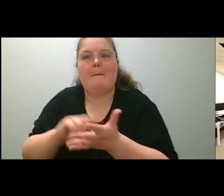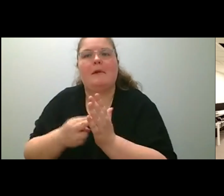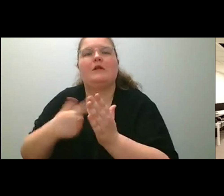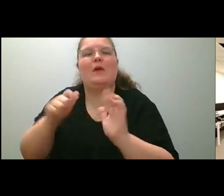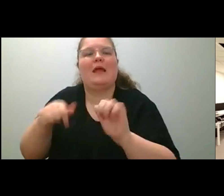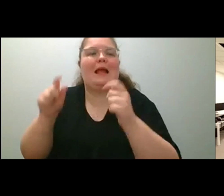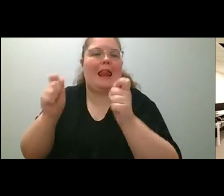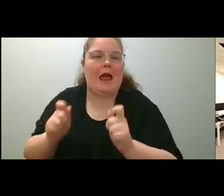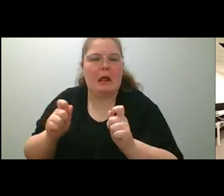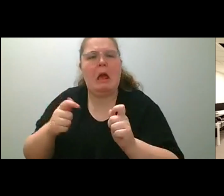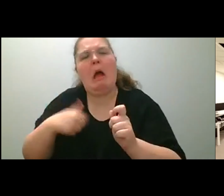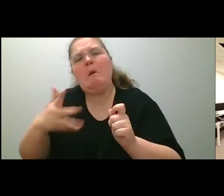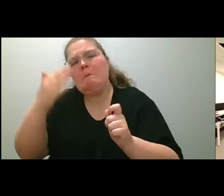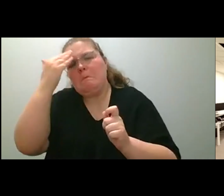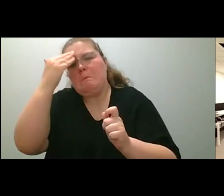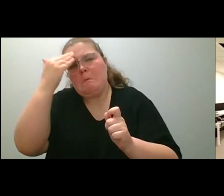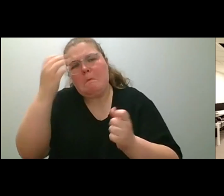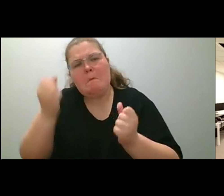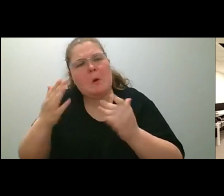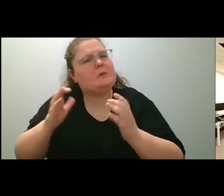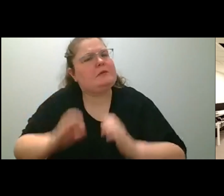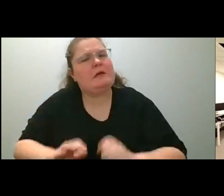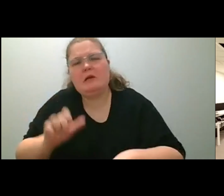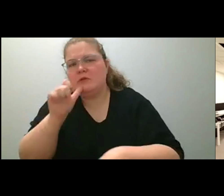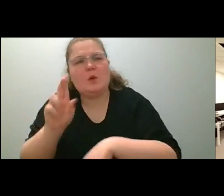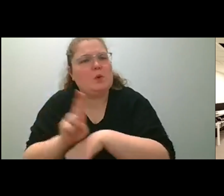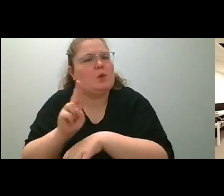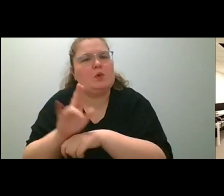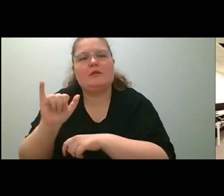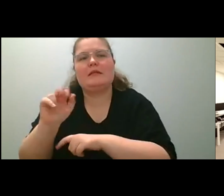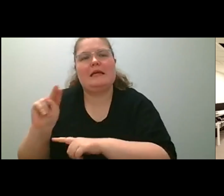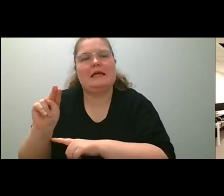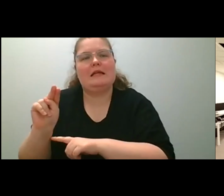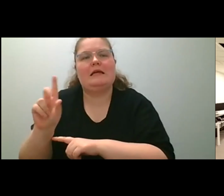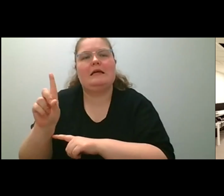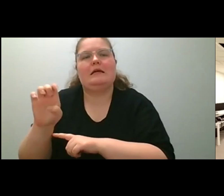many of our clients aren't working in InDesign themselves but have designers or marketing companies